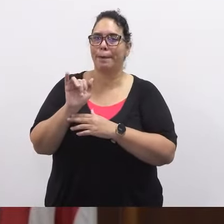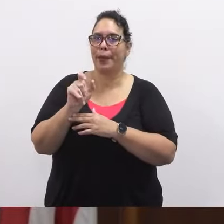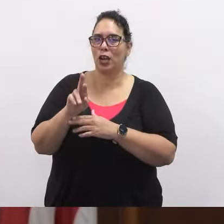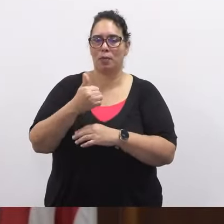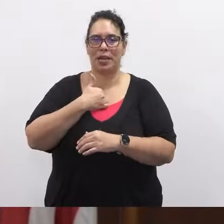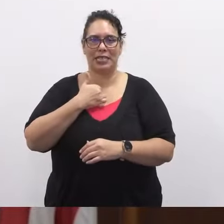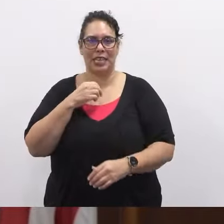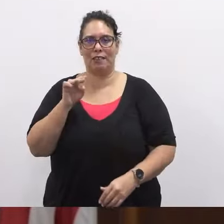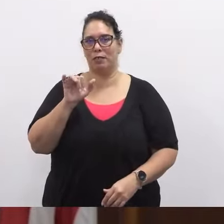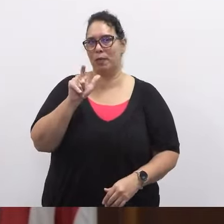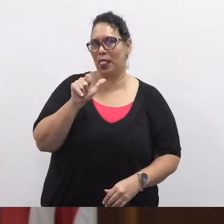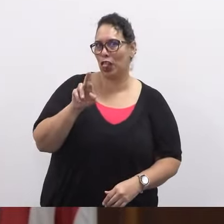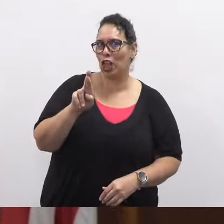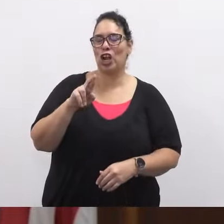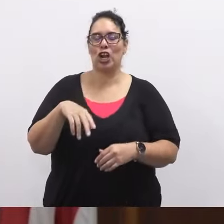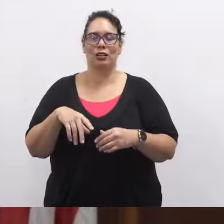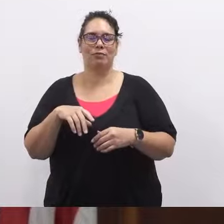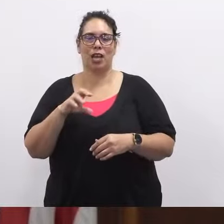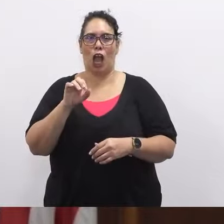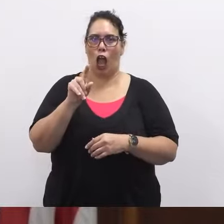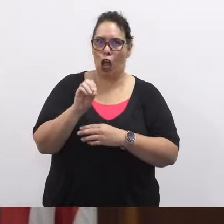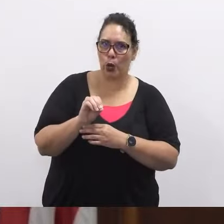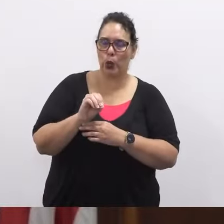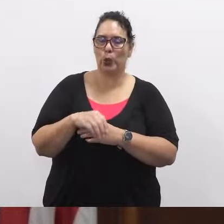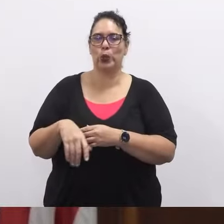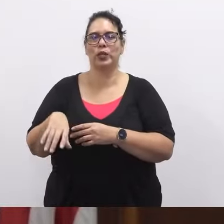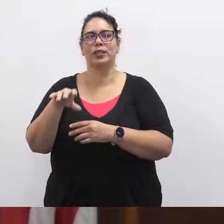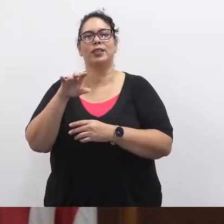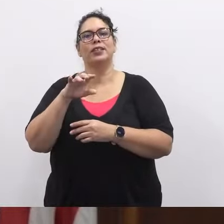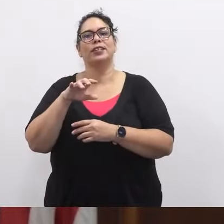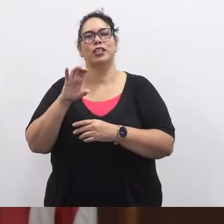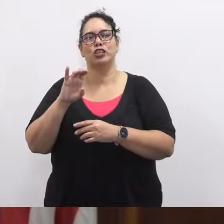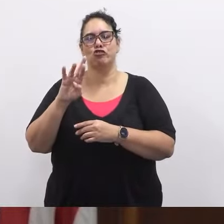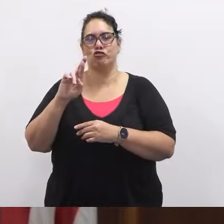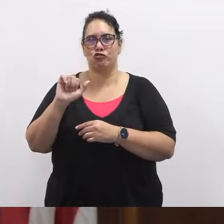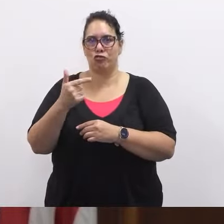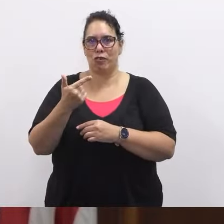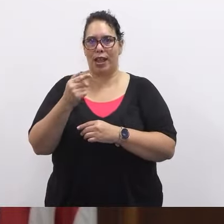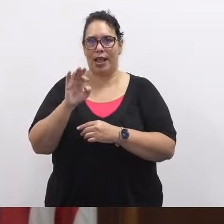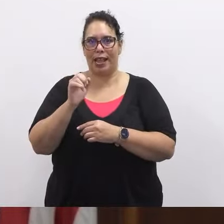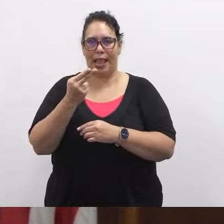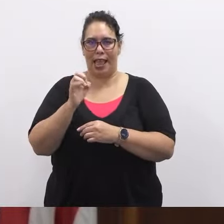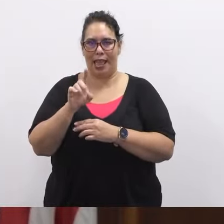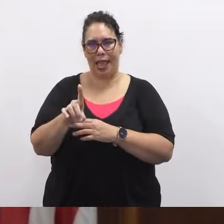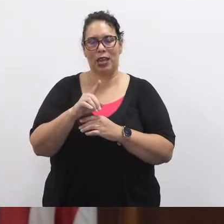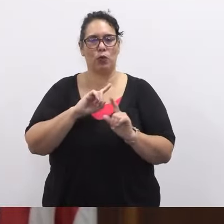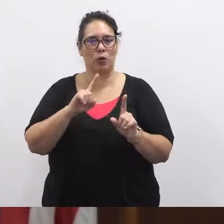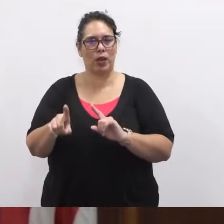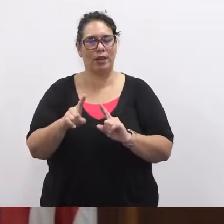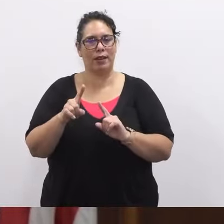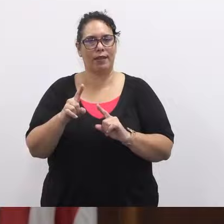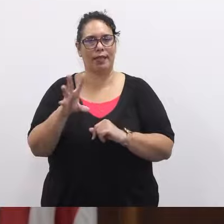and Mr. Miller and Mr. Otto, Ms. Craig had attended the black veterans exhibit at the Expo Center at the African-American Cultural Center of Long Beach.